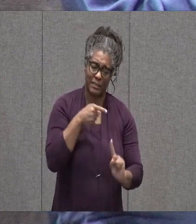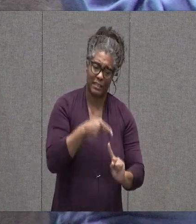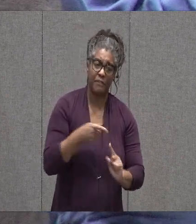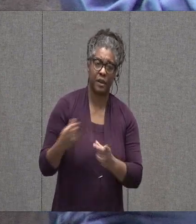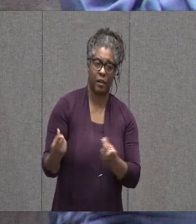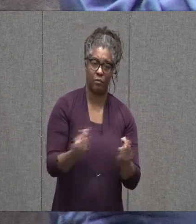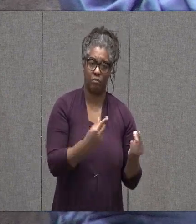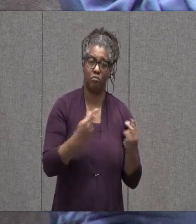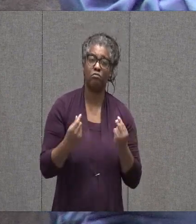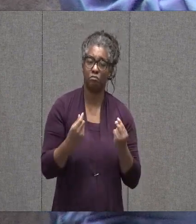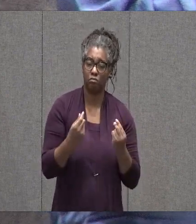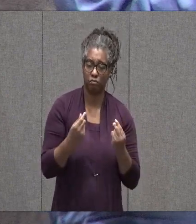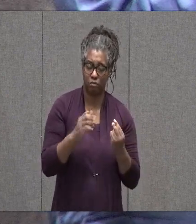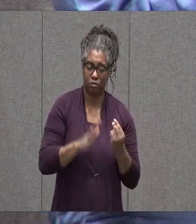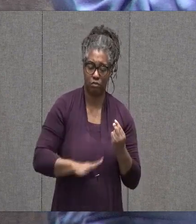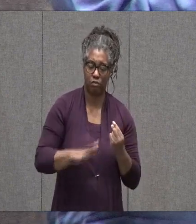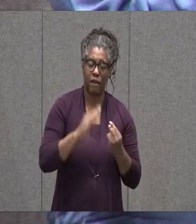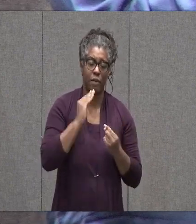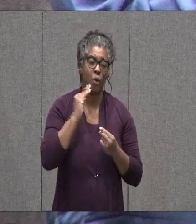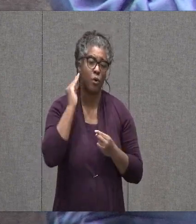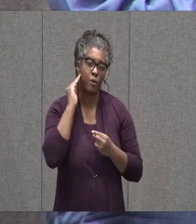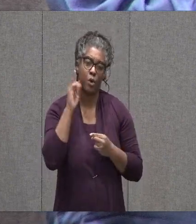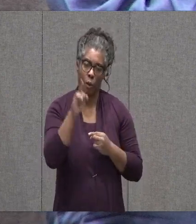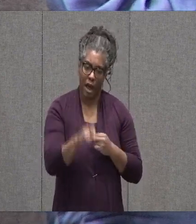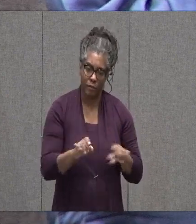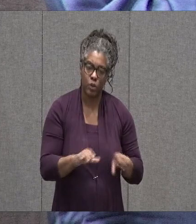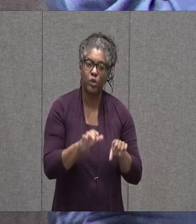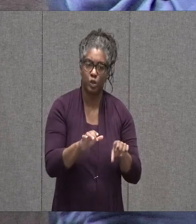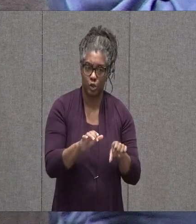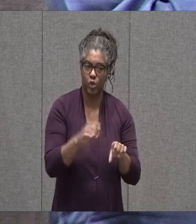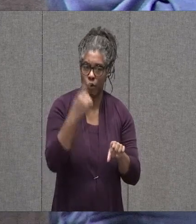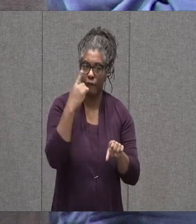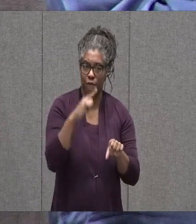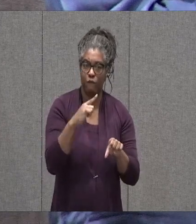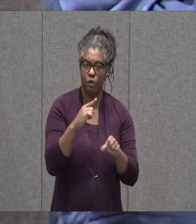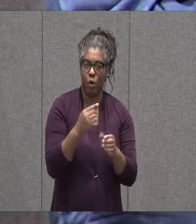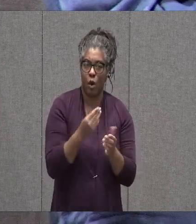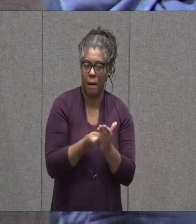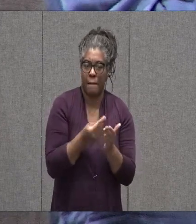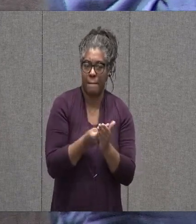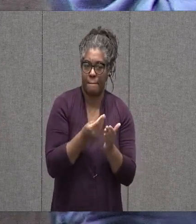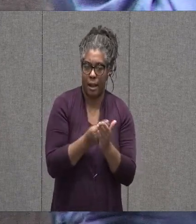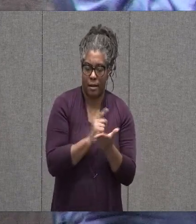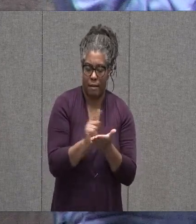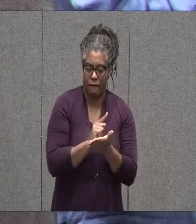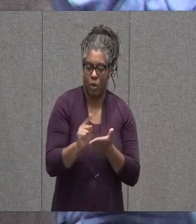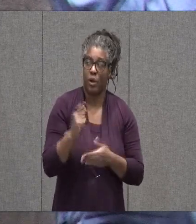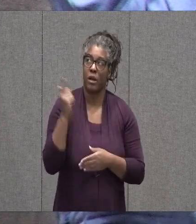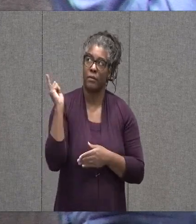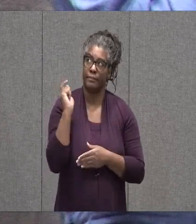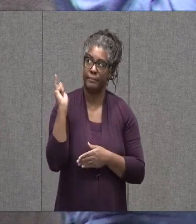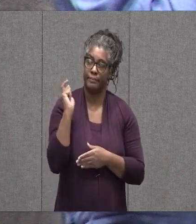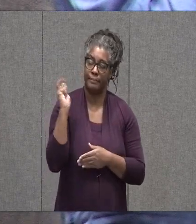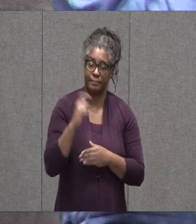But that is one definition of allowance, and then they have other definitions. I'm gonna come down here to income.